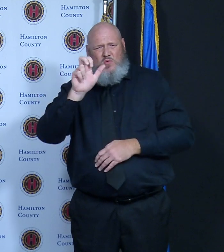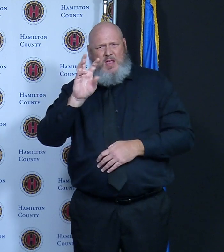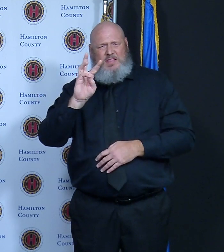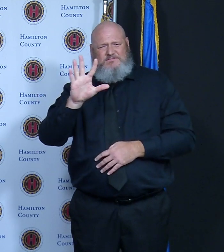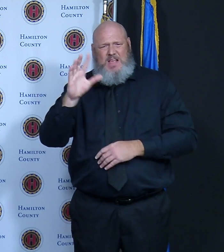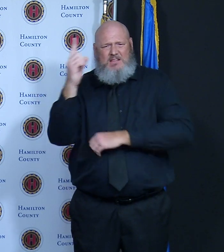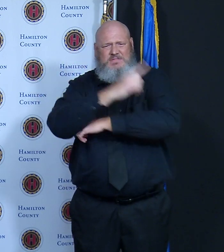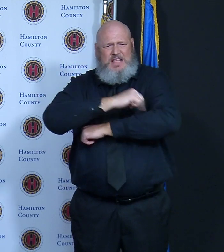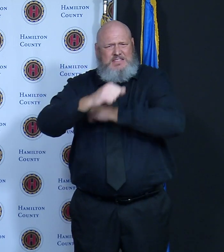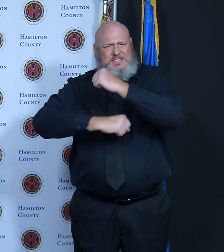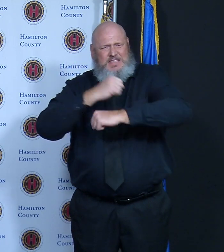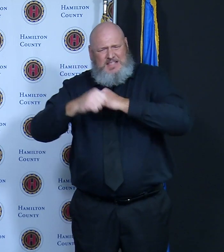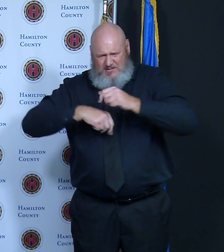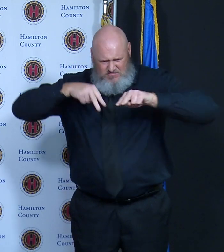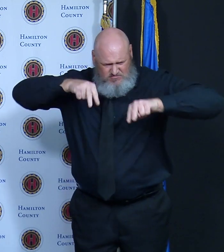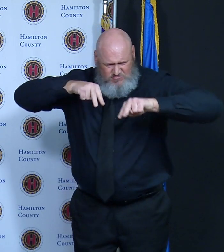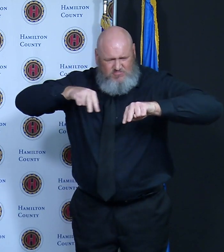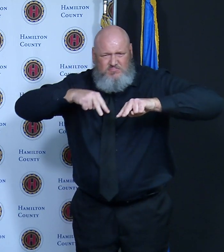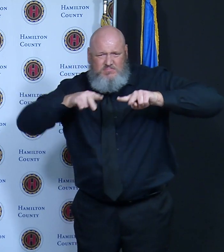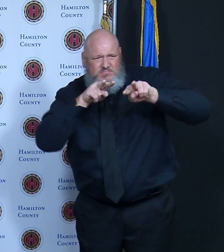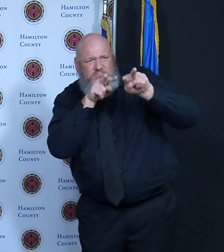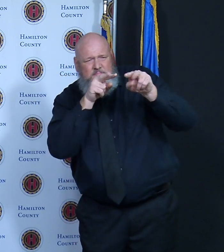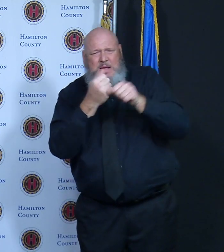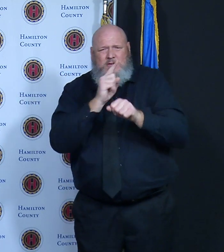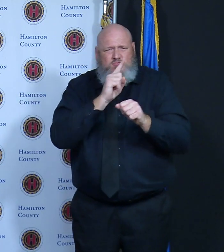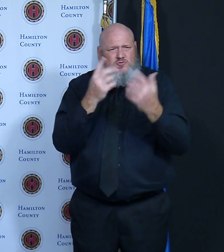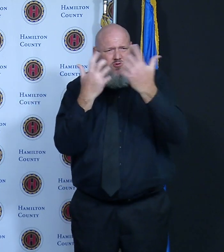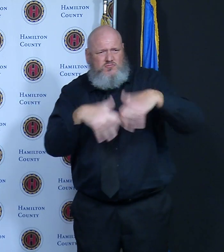night in our system we activated the outdoor warning sirens for the tornado